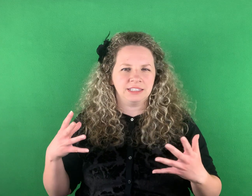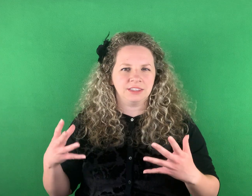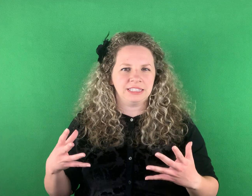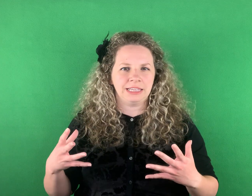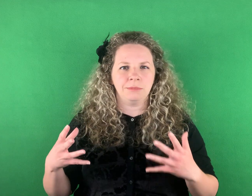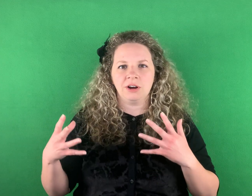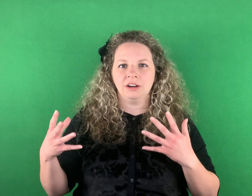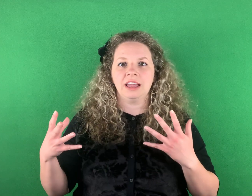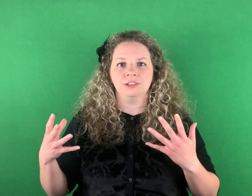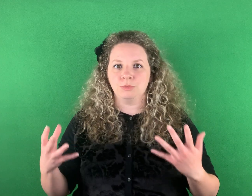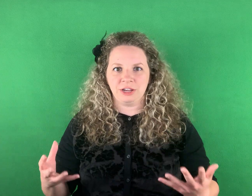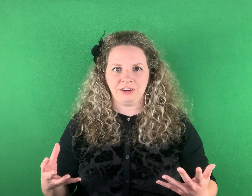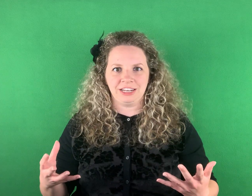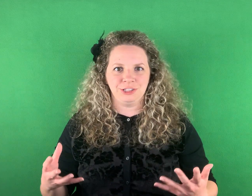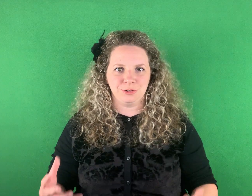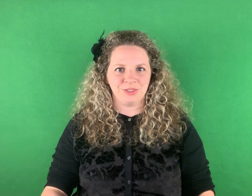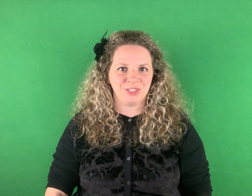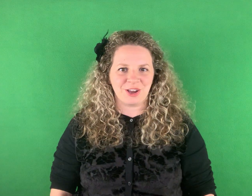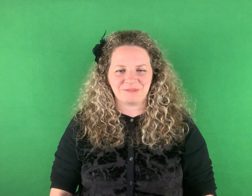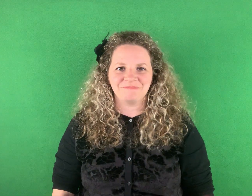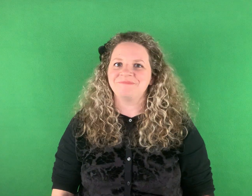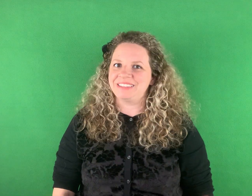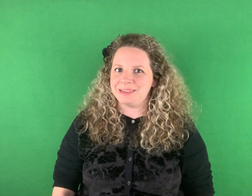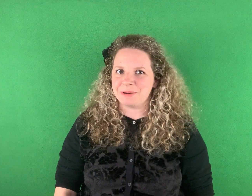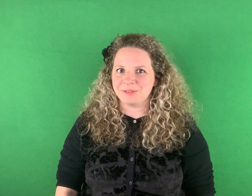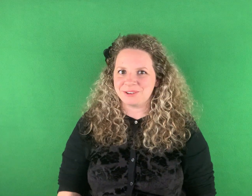to make sure it matches the meaning. Keep up the good work.